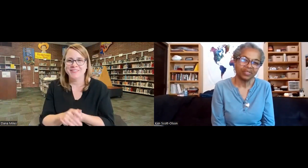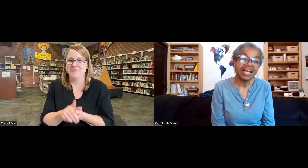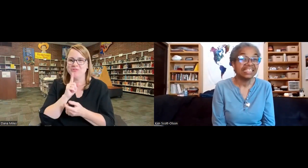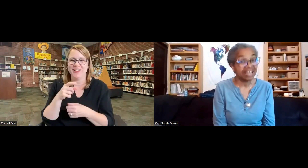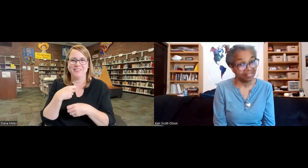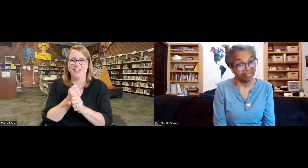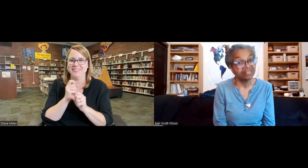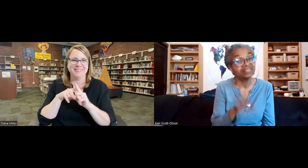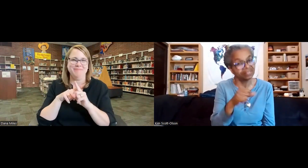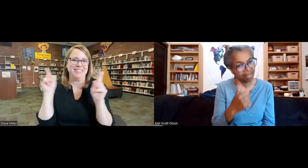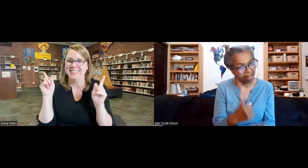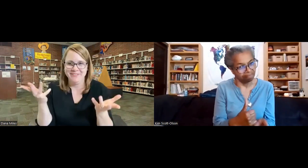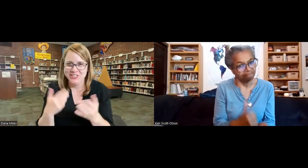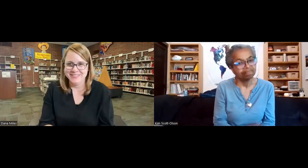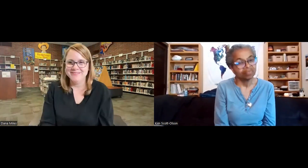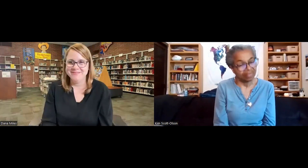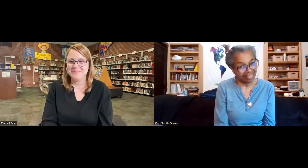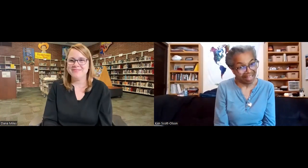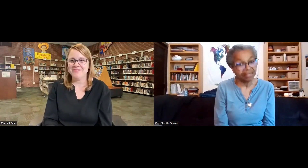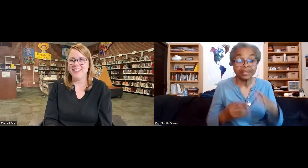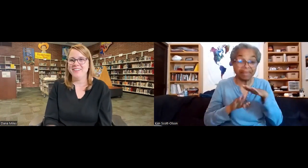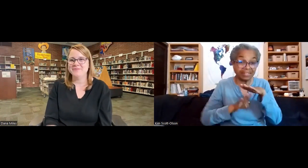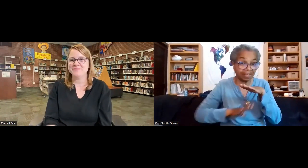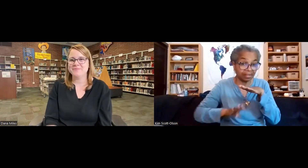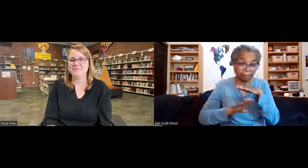learning a few things can make a world of difference.